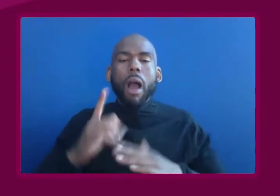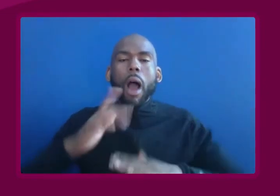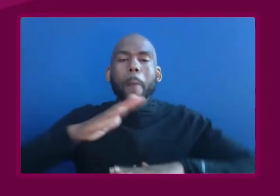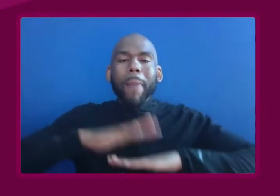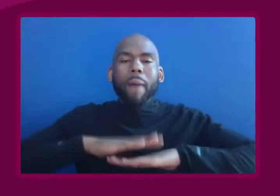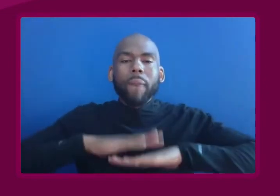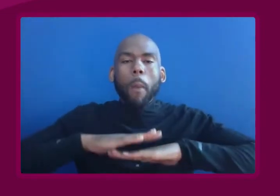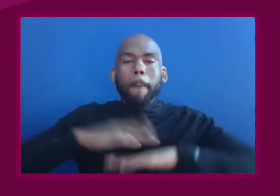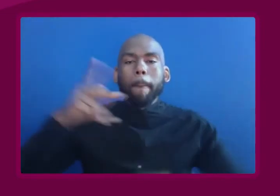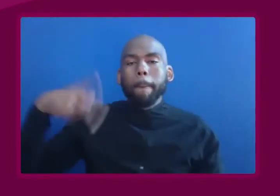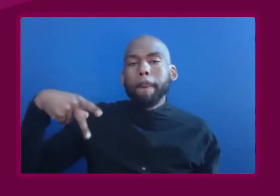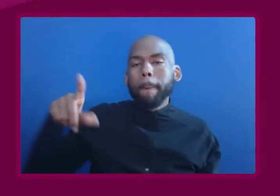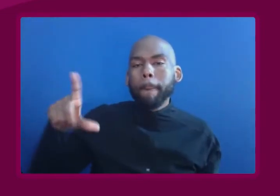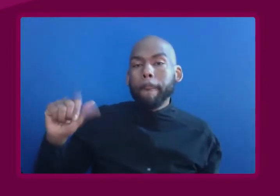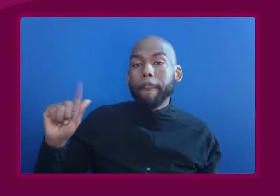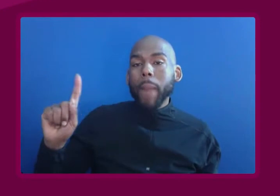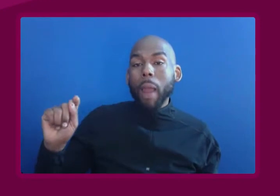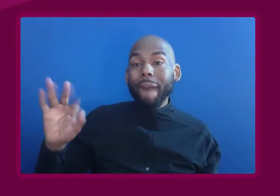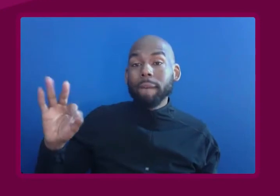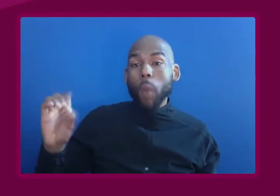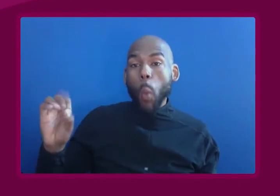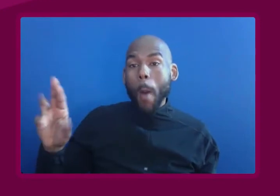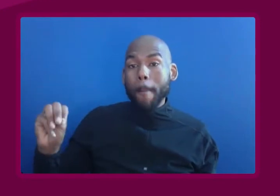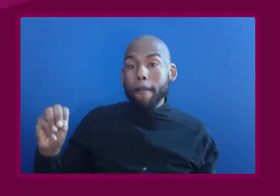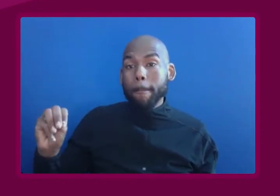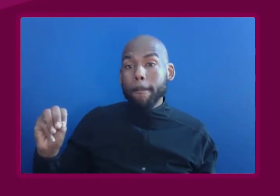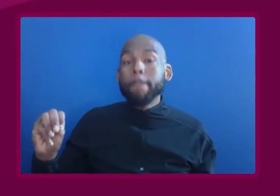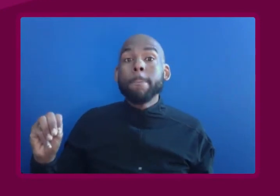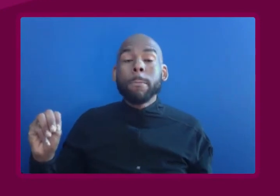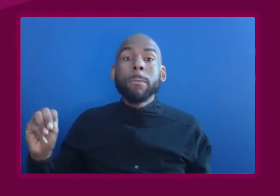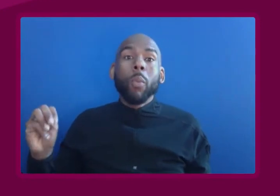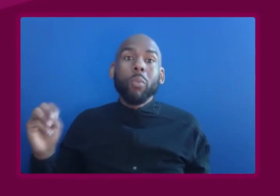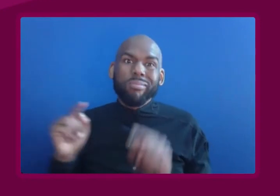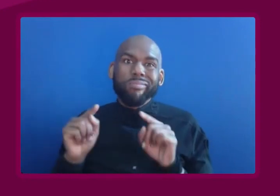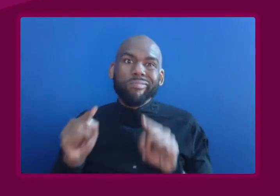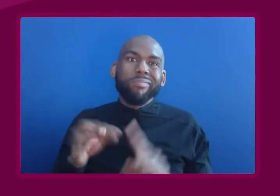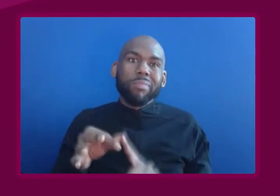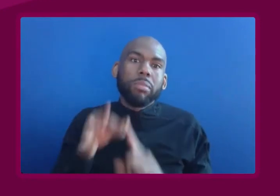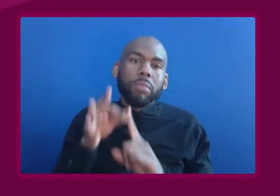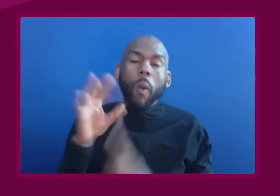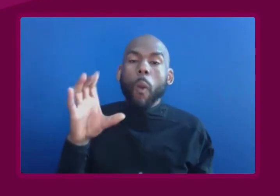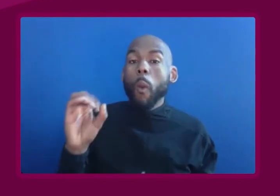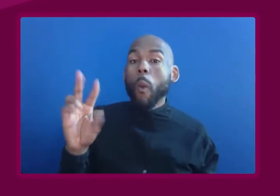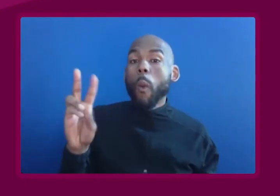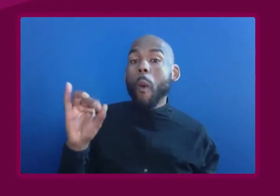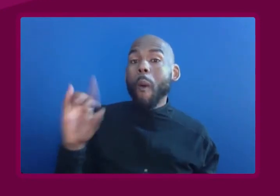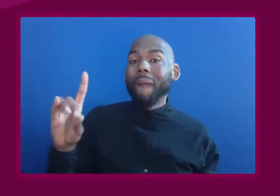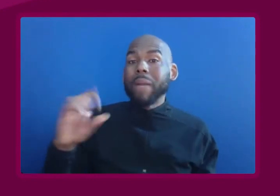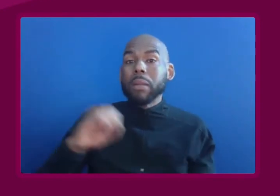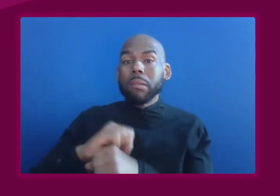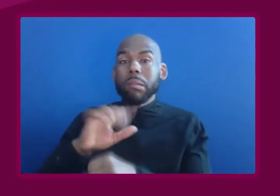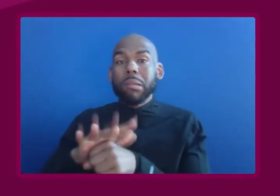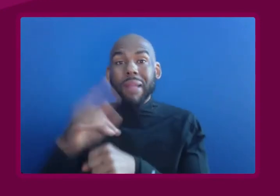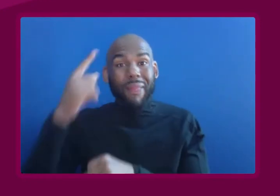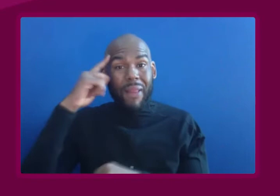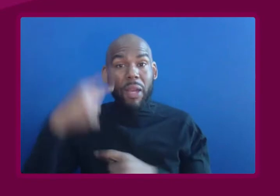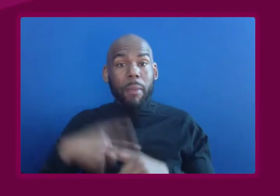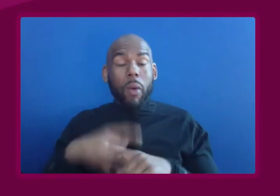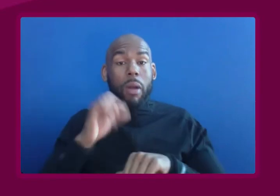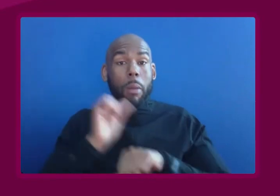And in a lot of cases, particularly with COVID, and if you think about as an employee, maybe